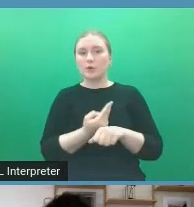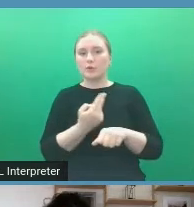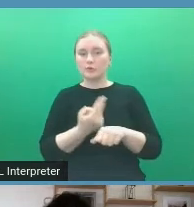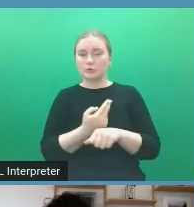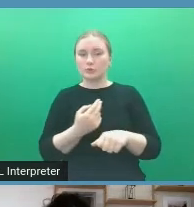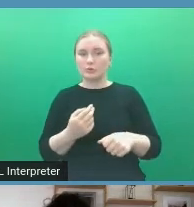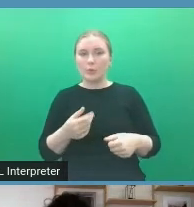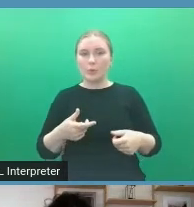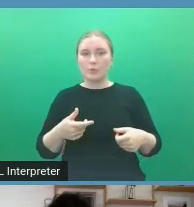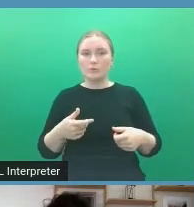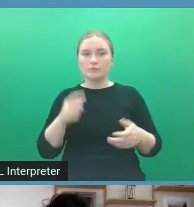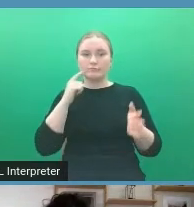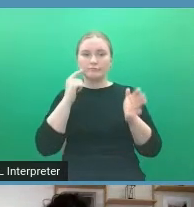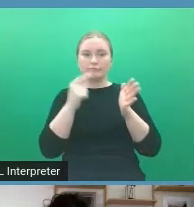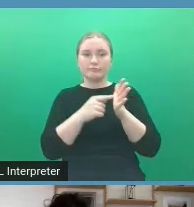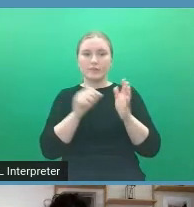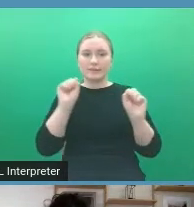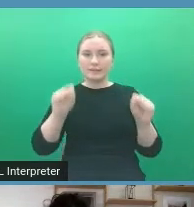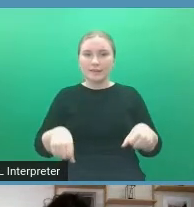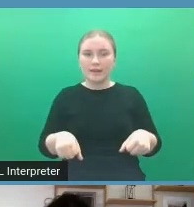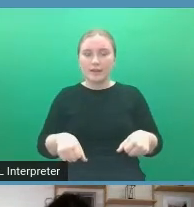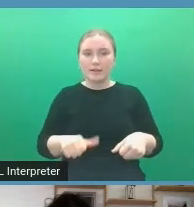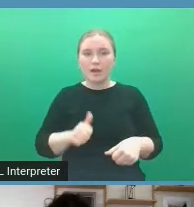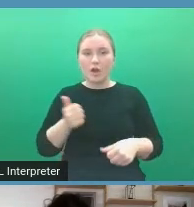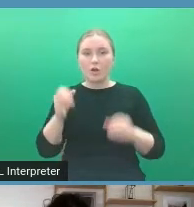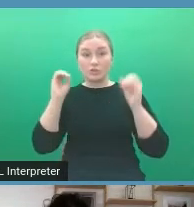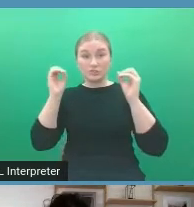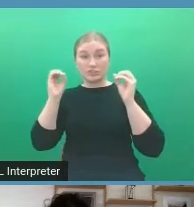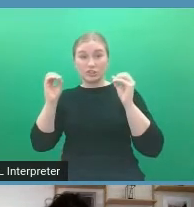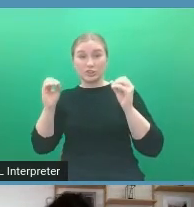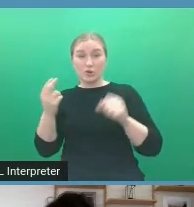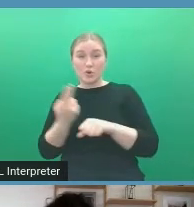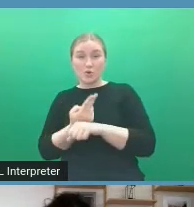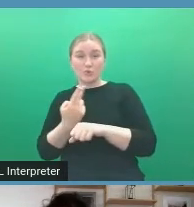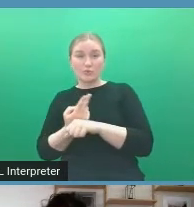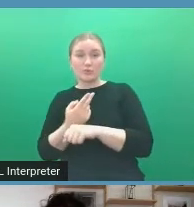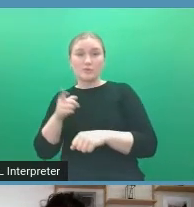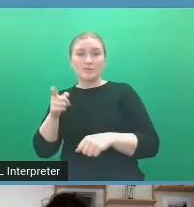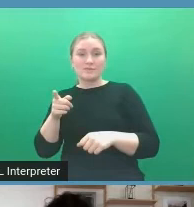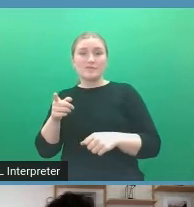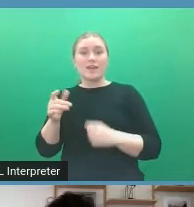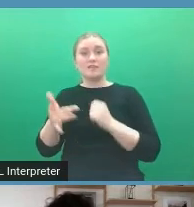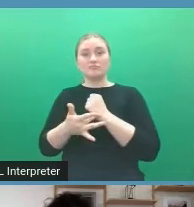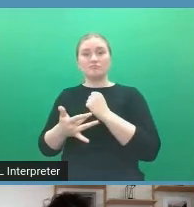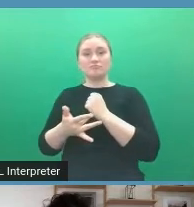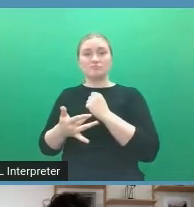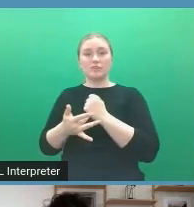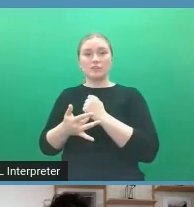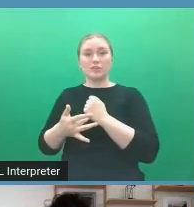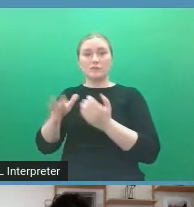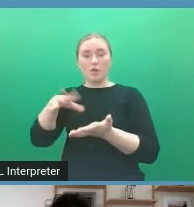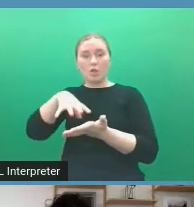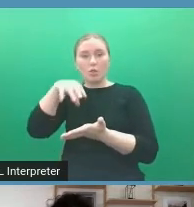recognized, so educators in the classroom were able to use this as a learning tactic or tool